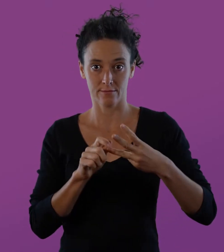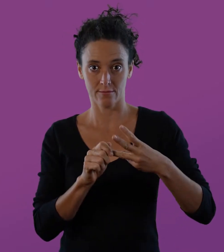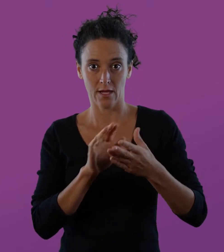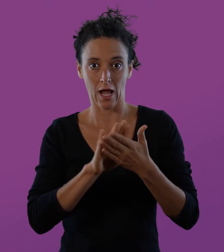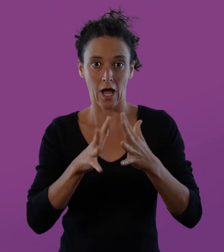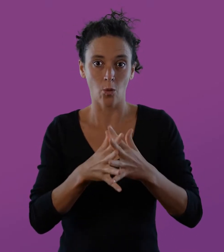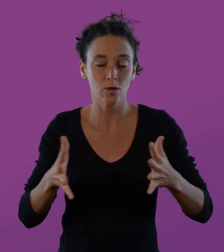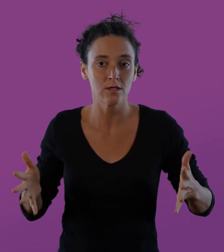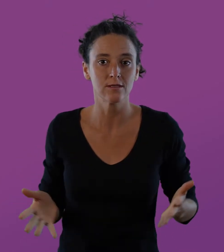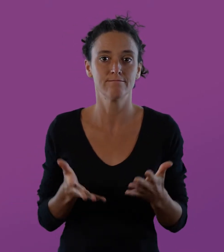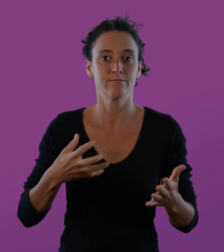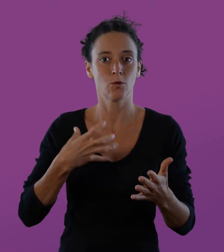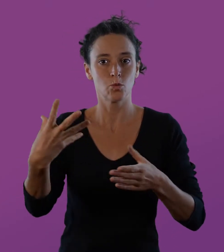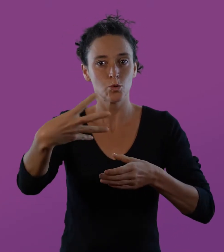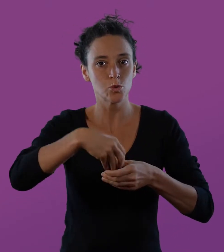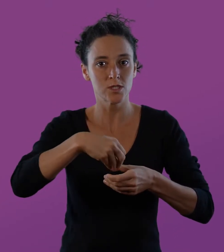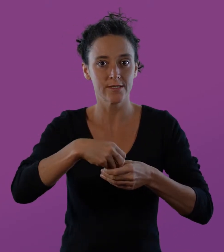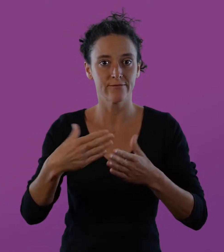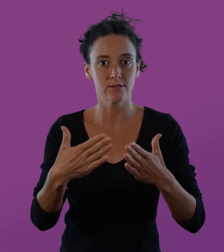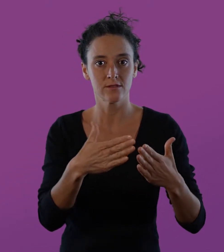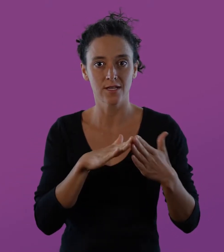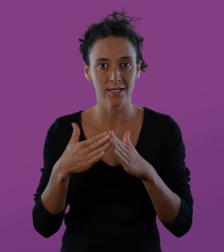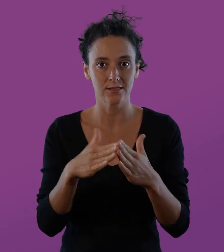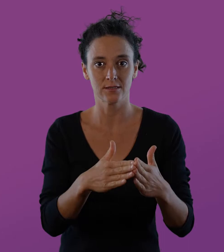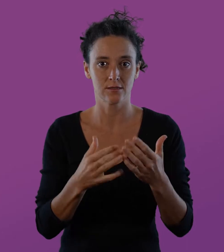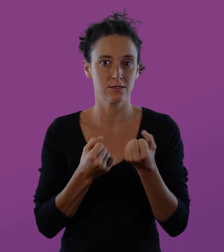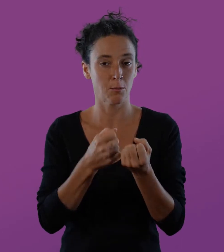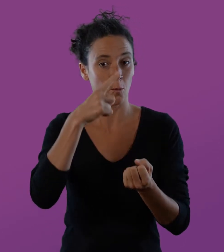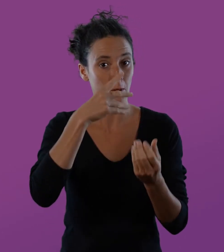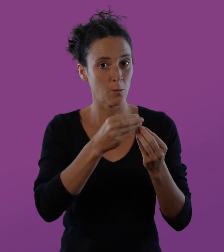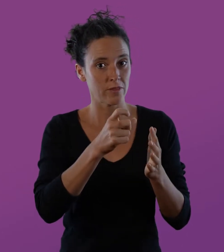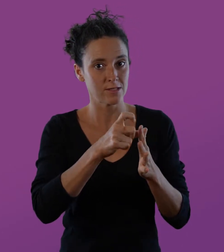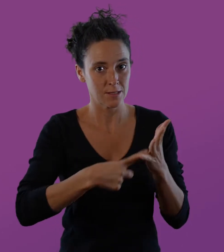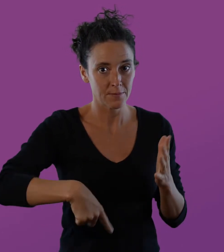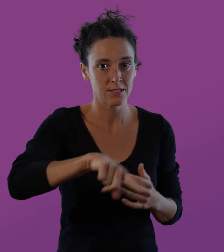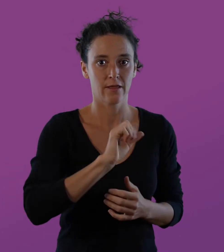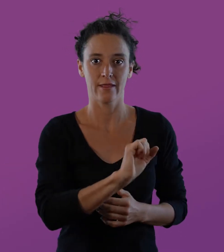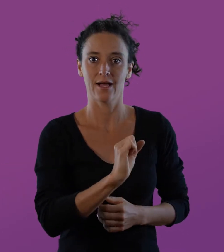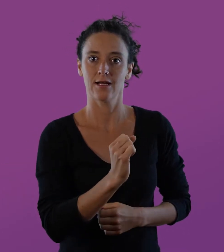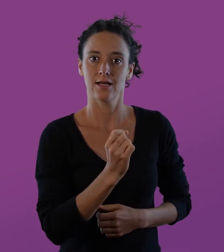What should be done to promote a more inclusive society that supports the independence of people with -